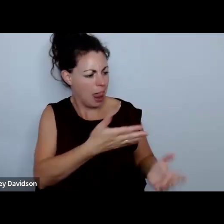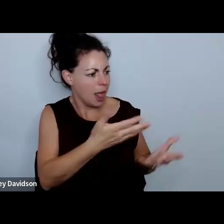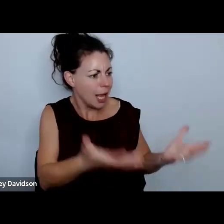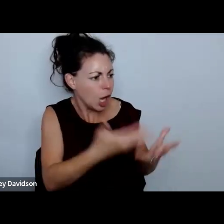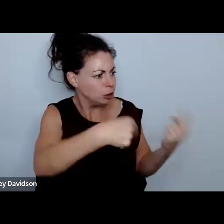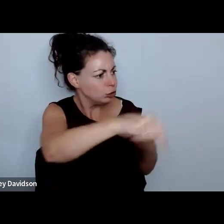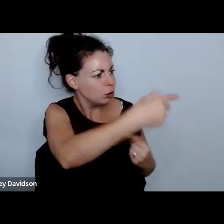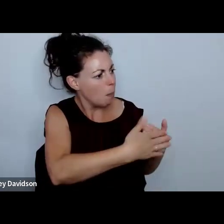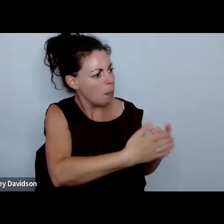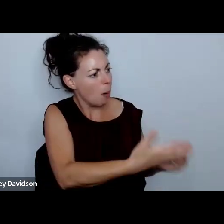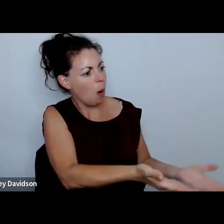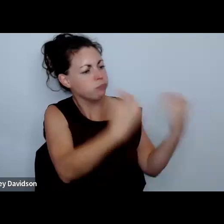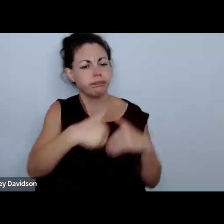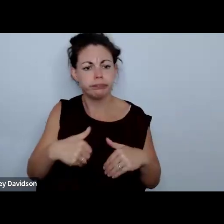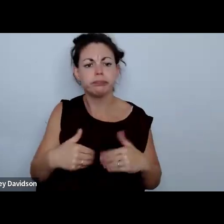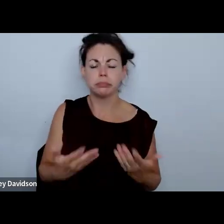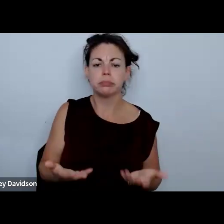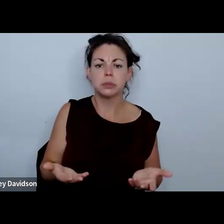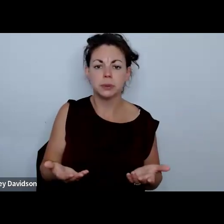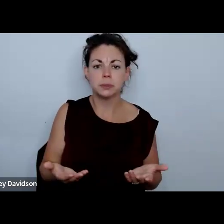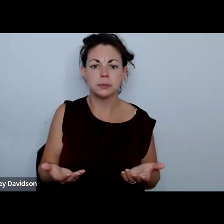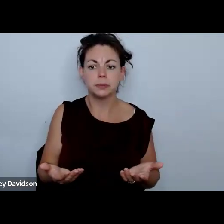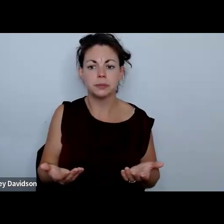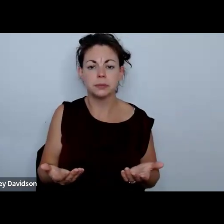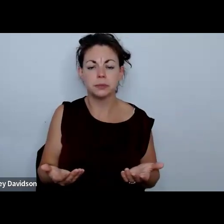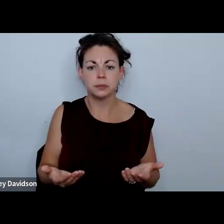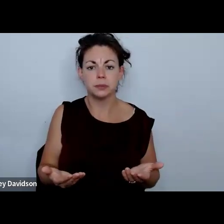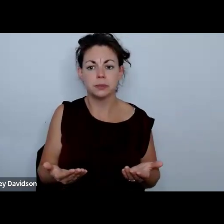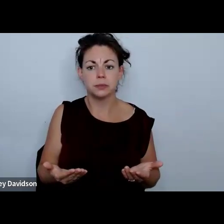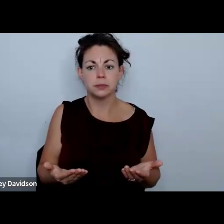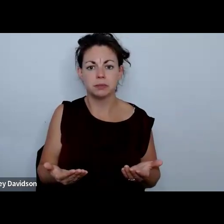How can I get into it?" Especially if you show that you're prepared to